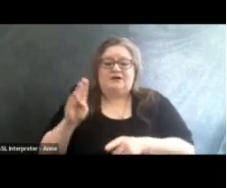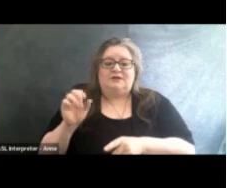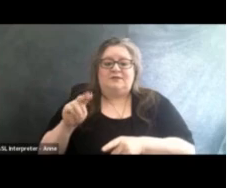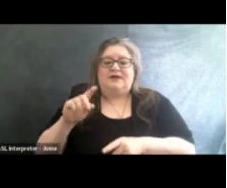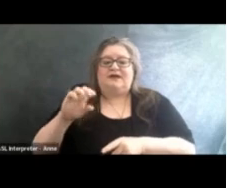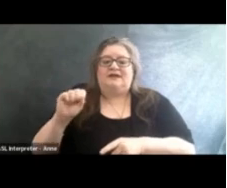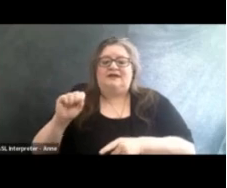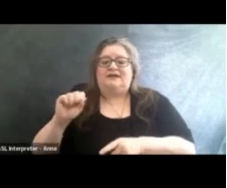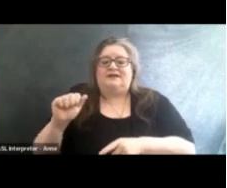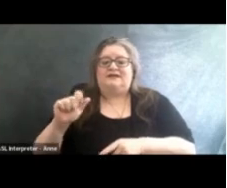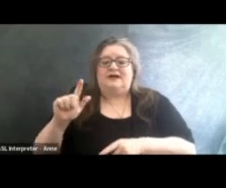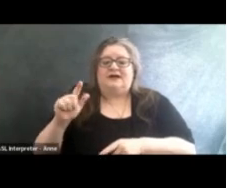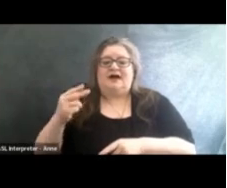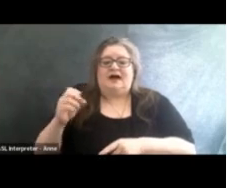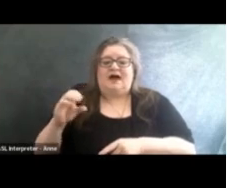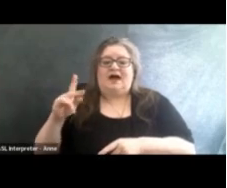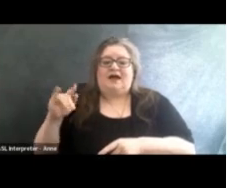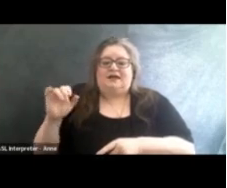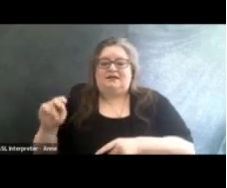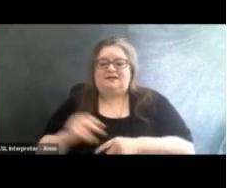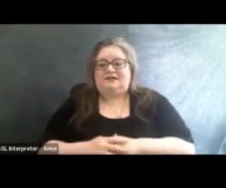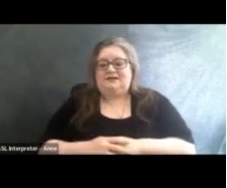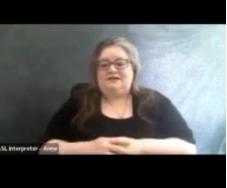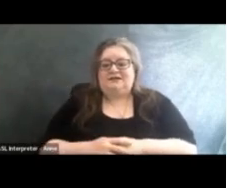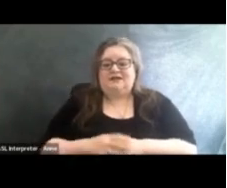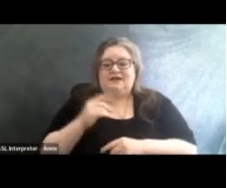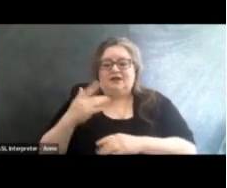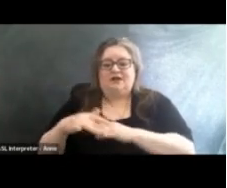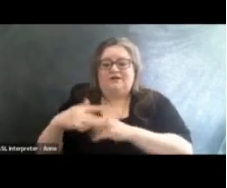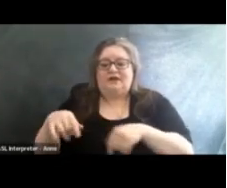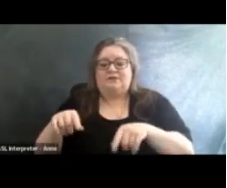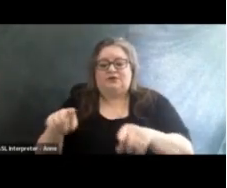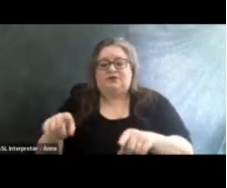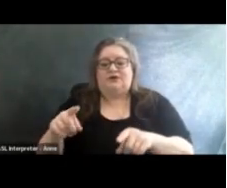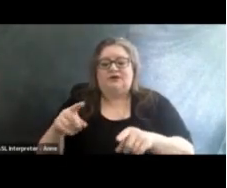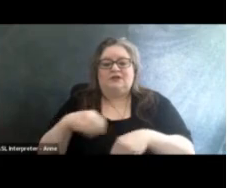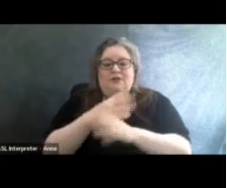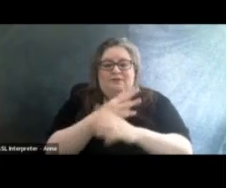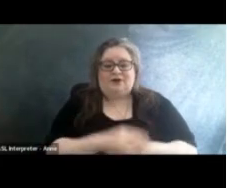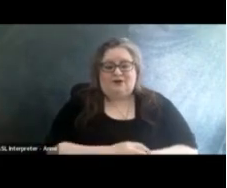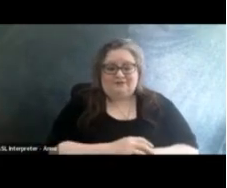Solomon, who are available during the webinar. Before we